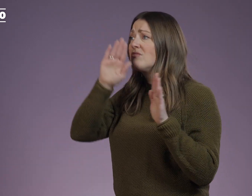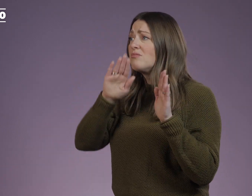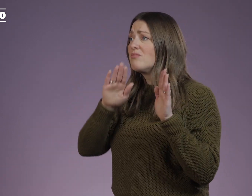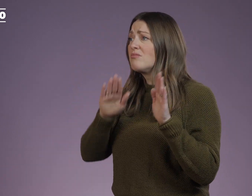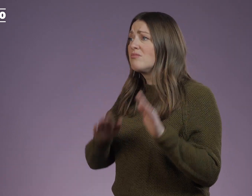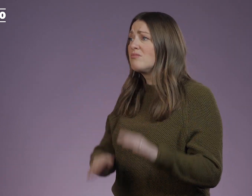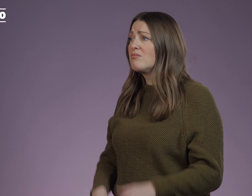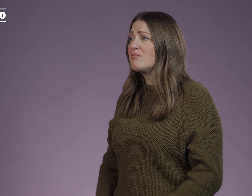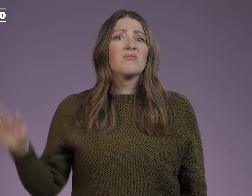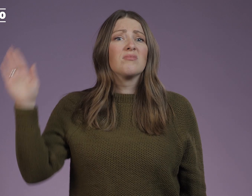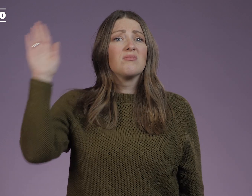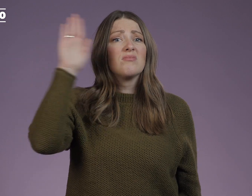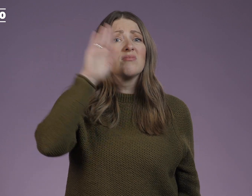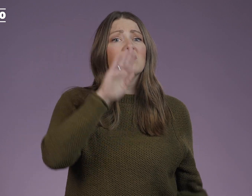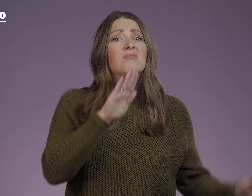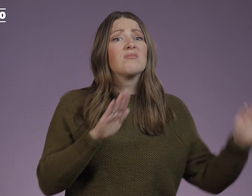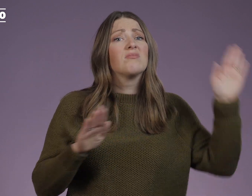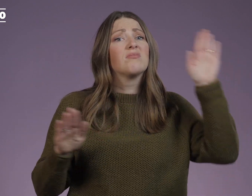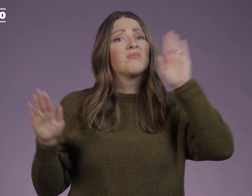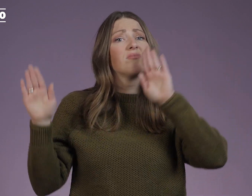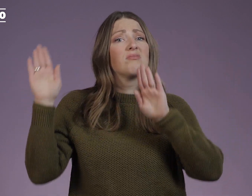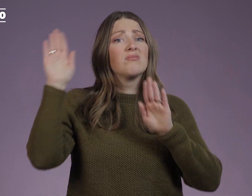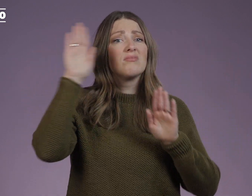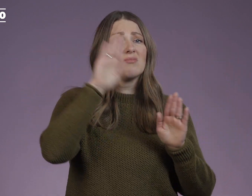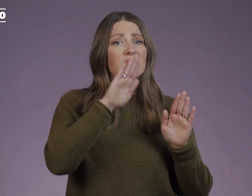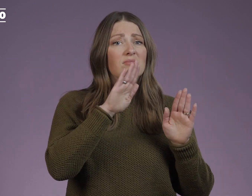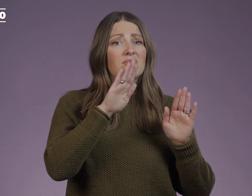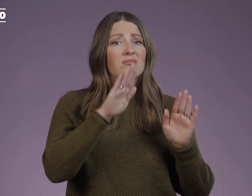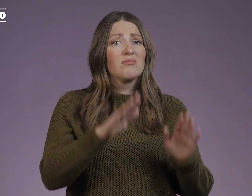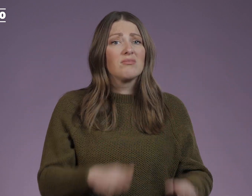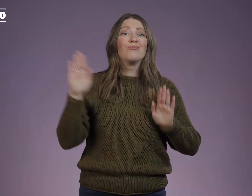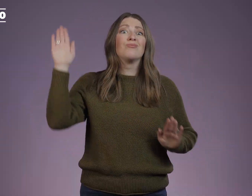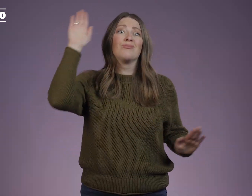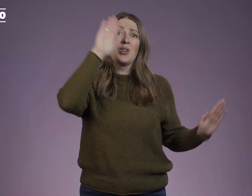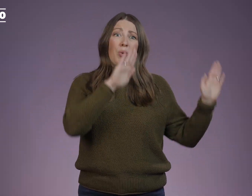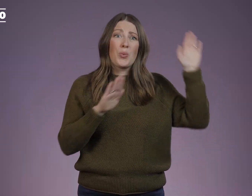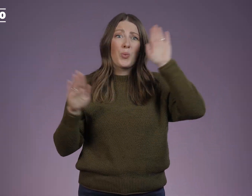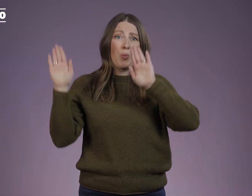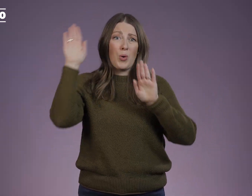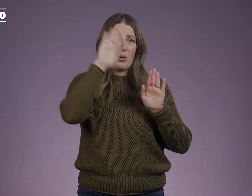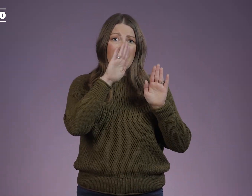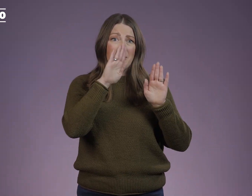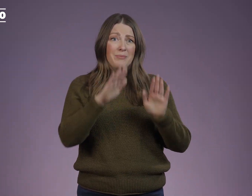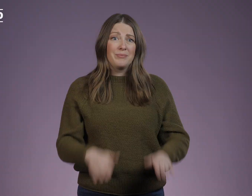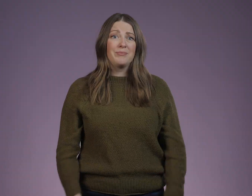And it's like the worries are coming in to your head. Worry.